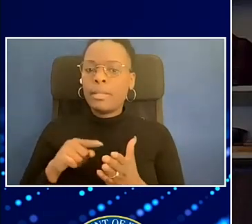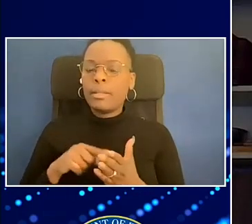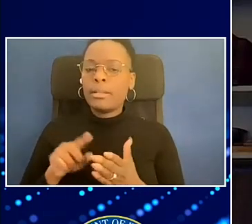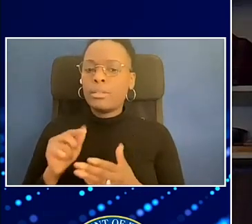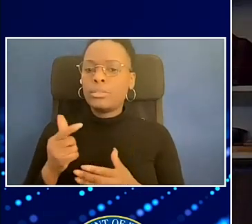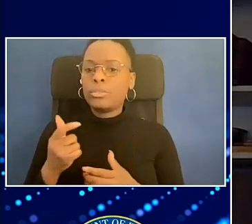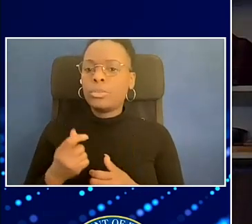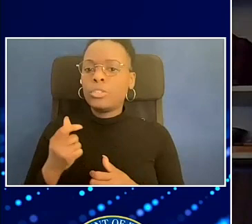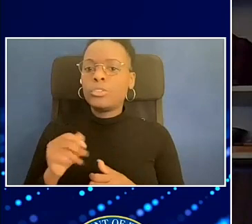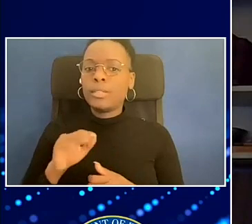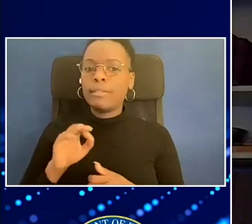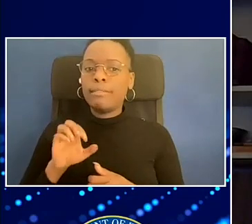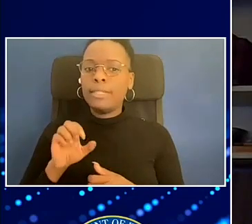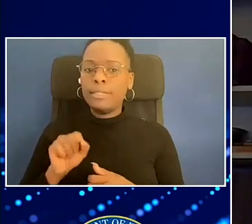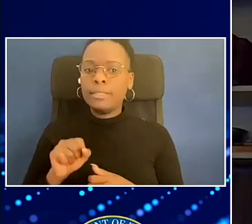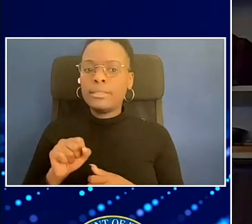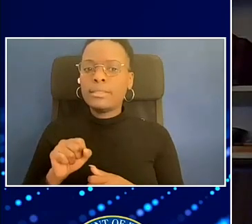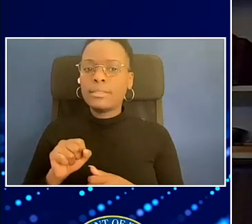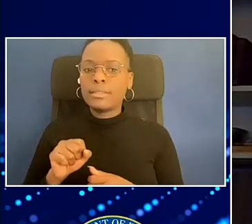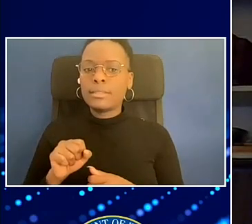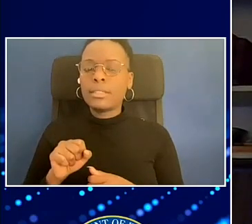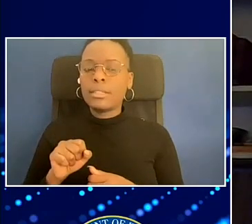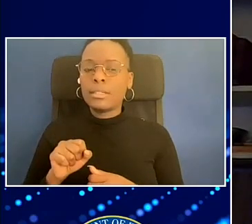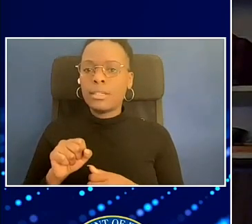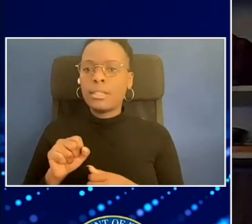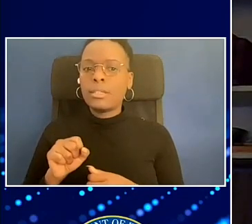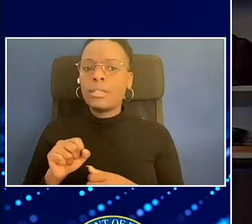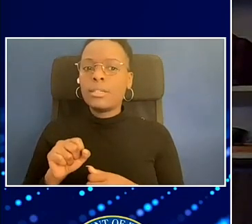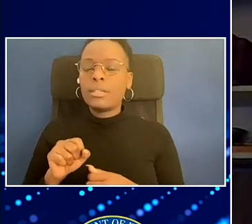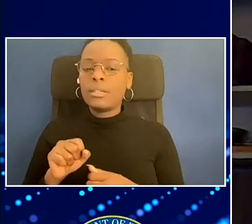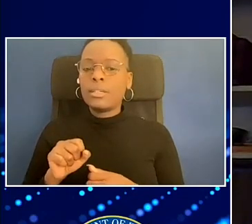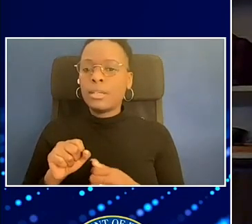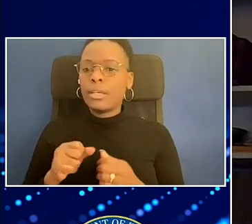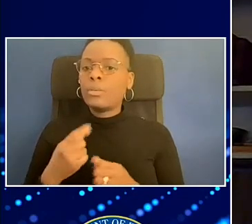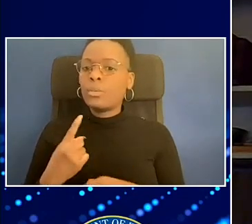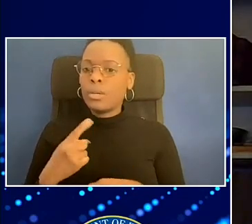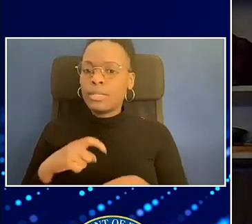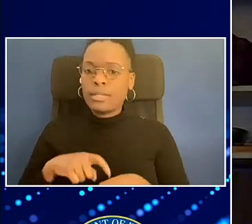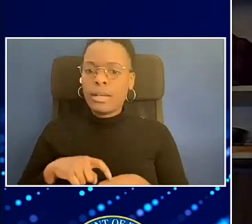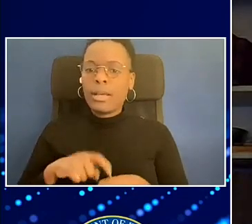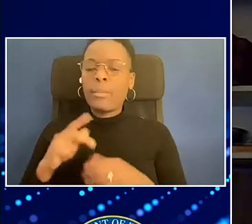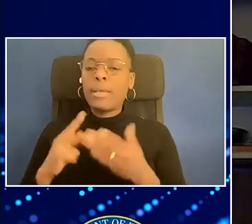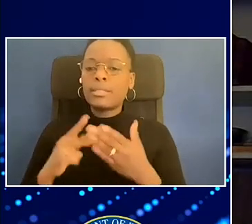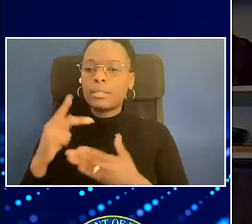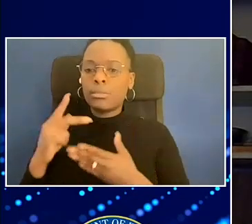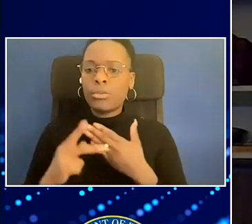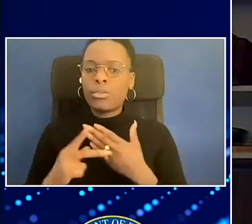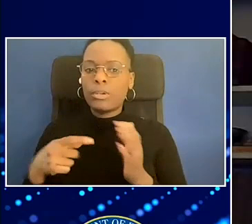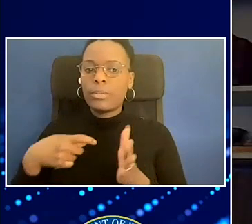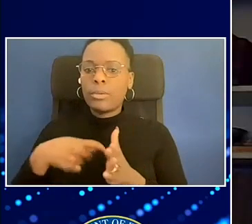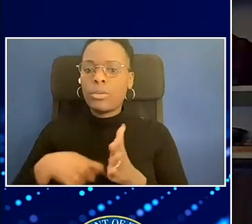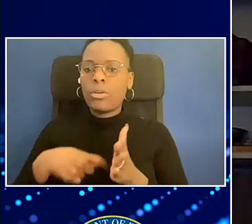charges all at once as part of the program cost. But this- what this essentially does